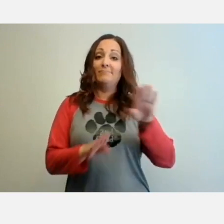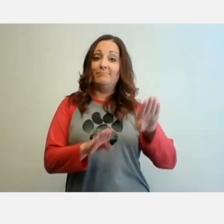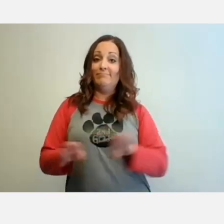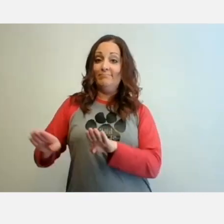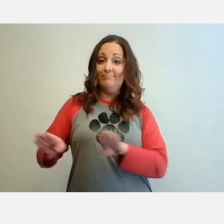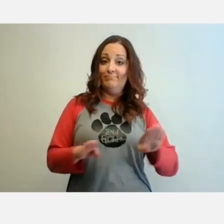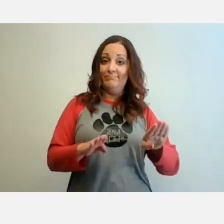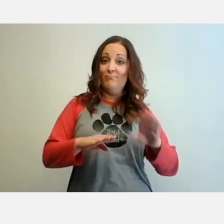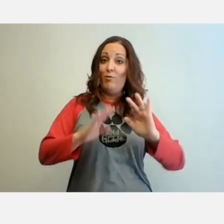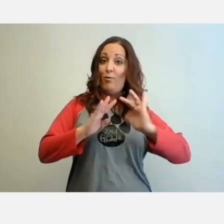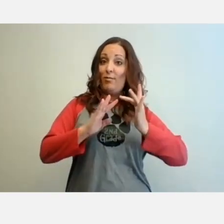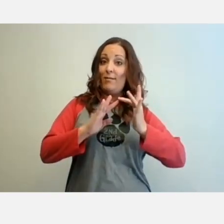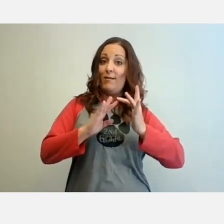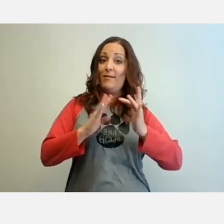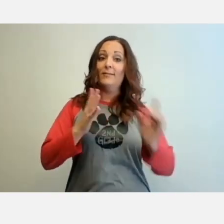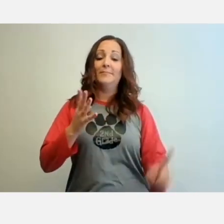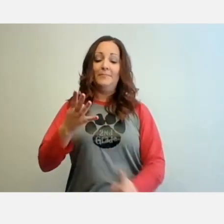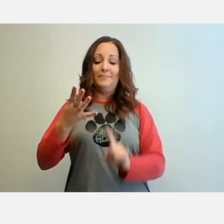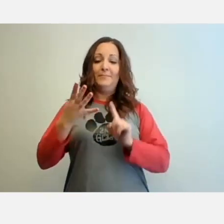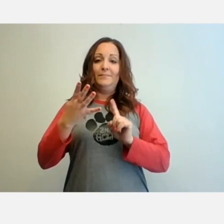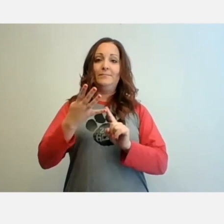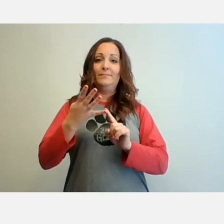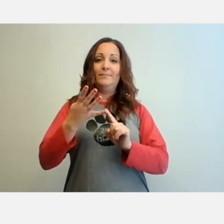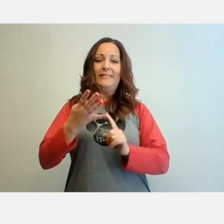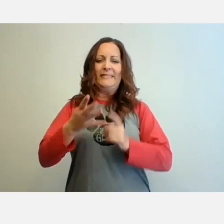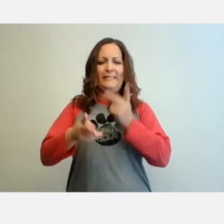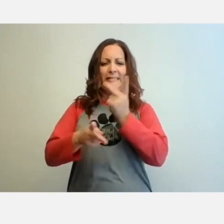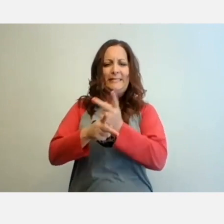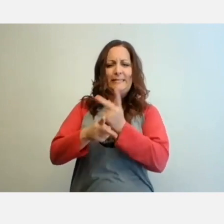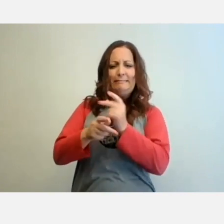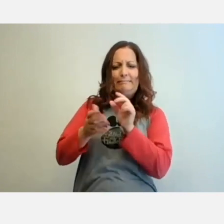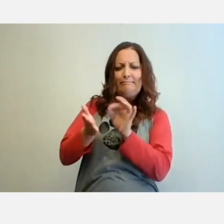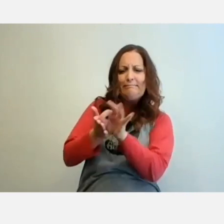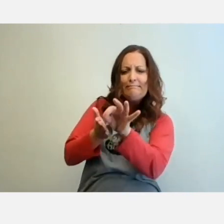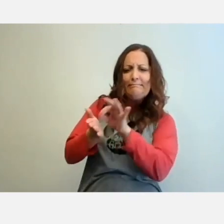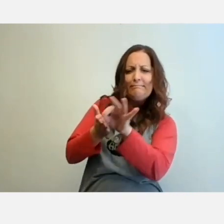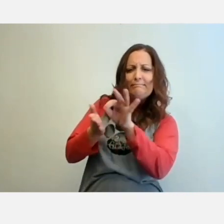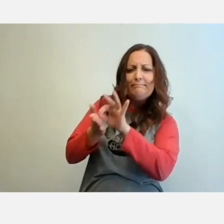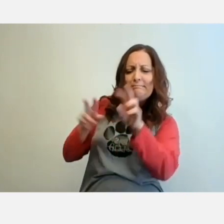etiquette - proper behavior for online learning -